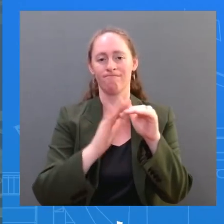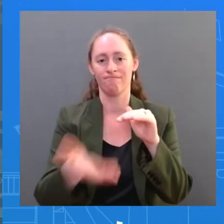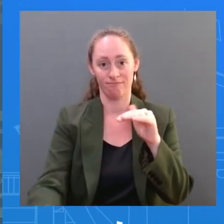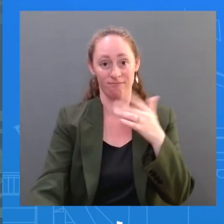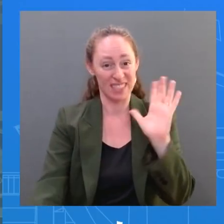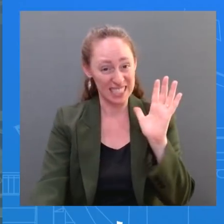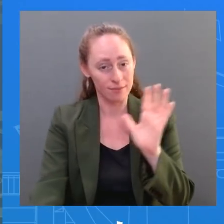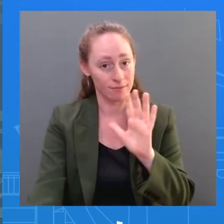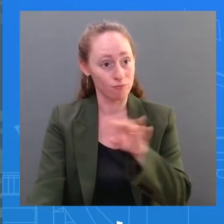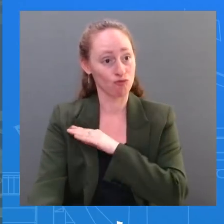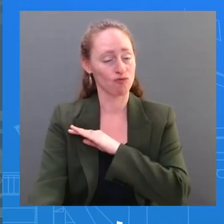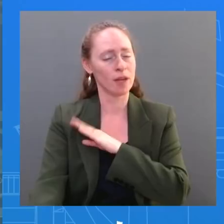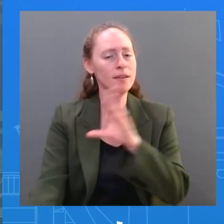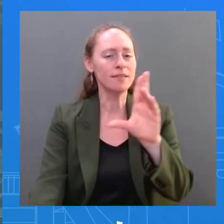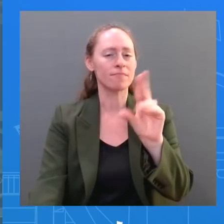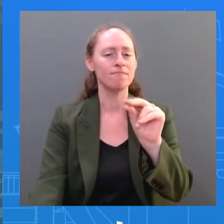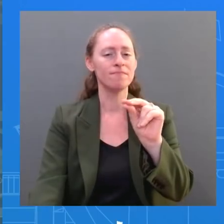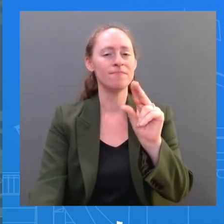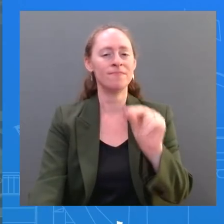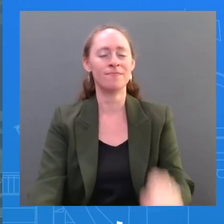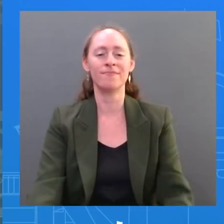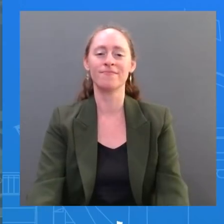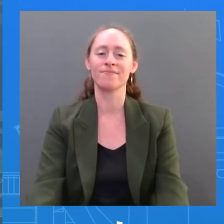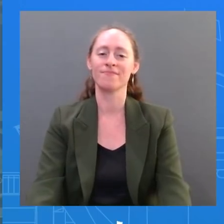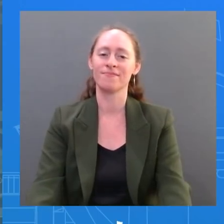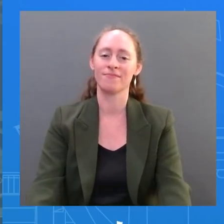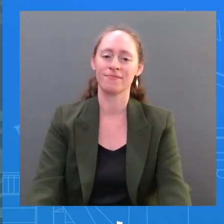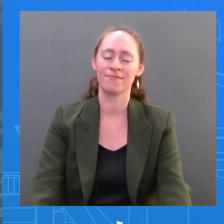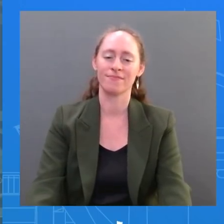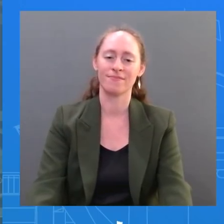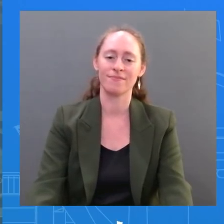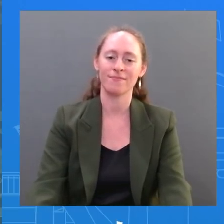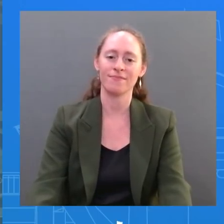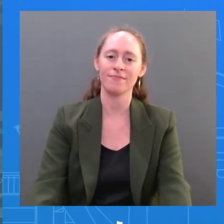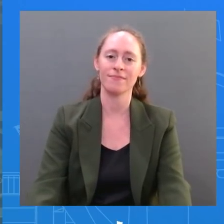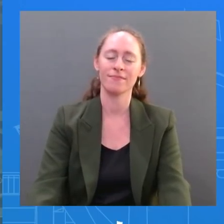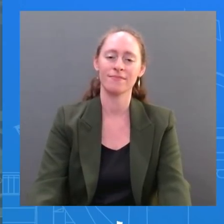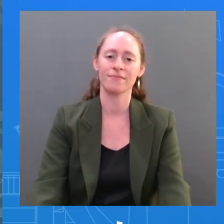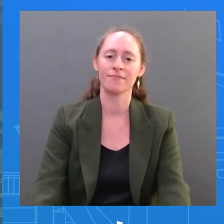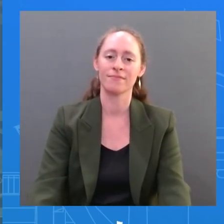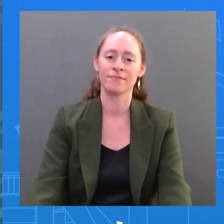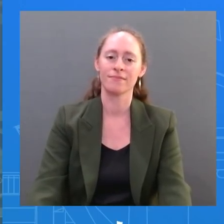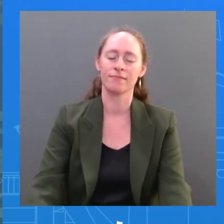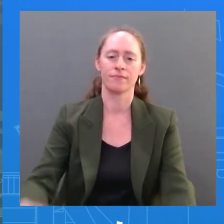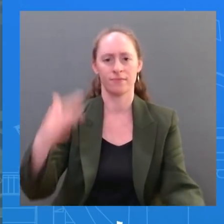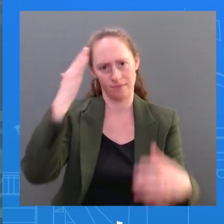a lot of pain and with the -- with the cost of gas prices -- we know what it means for families.